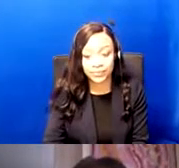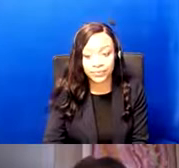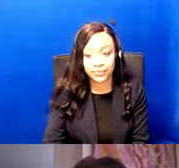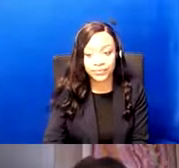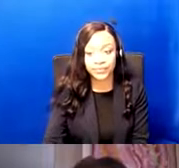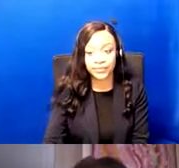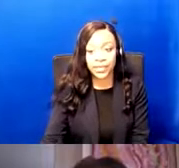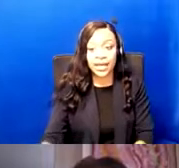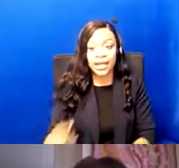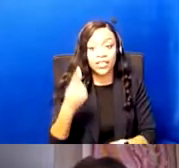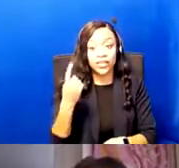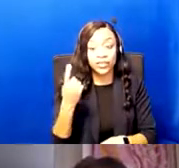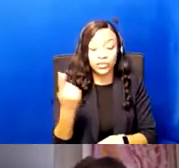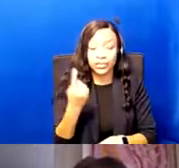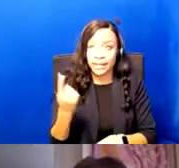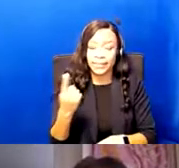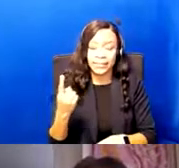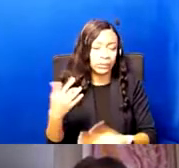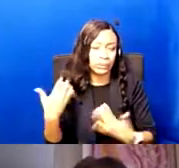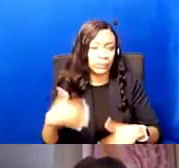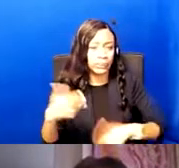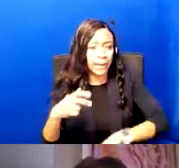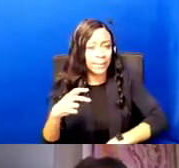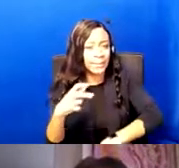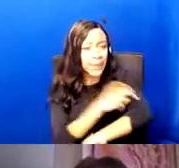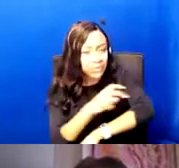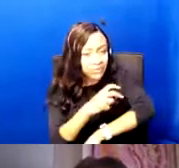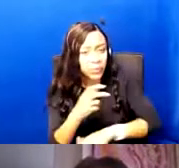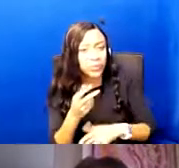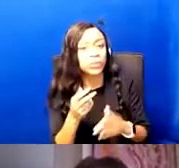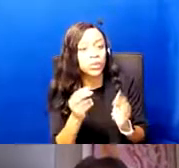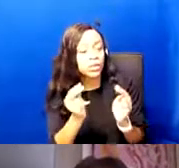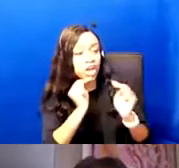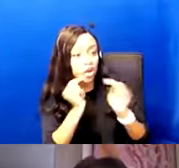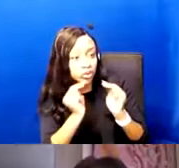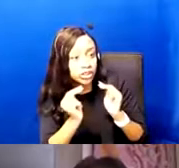renegotiating our relationship with time and thinking about longer, deeper engagements,